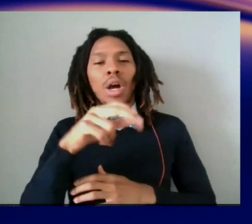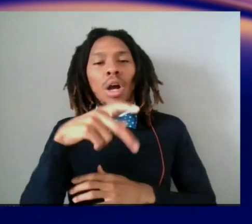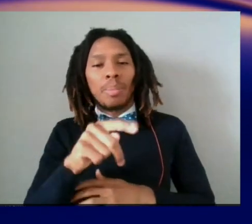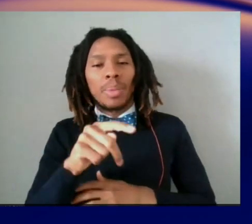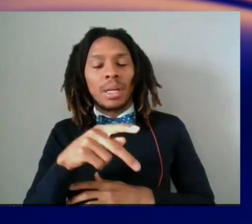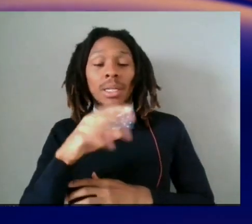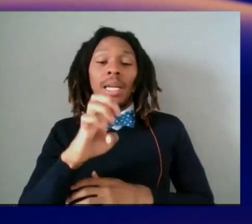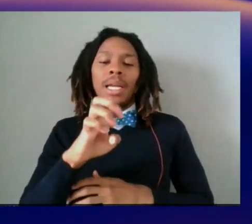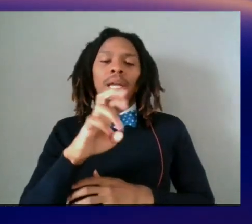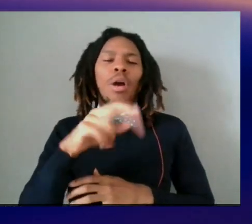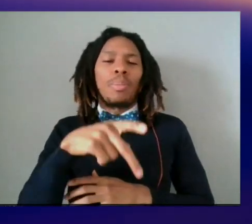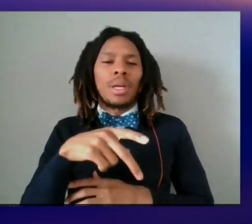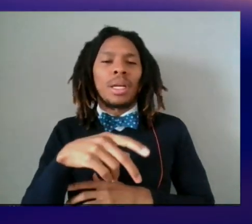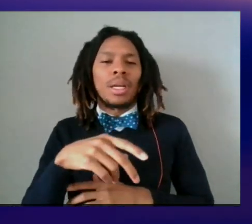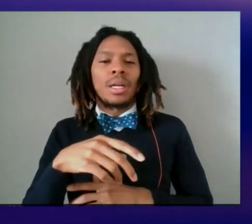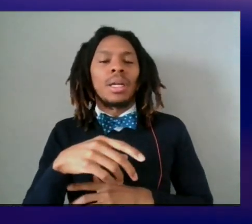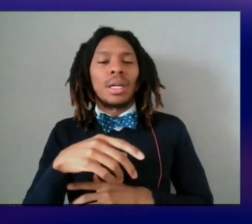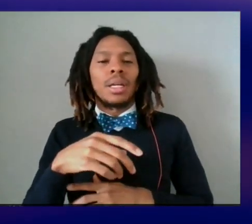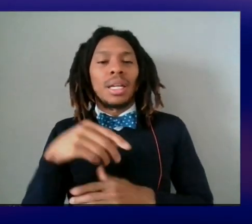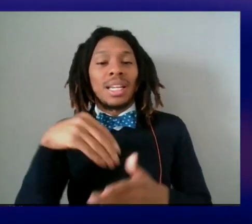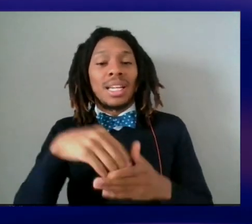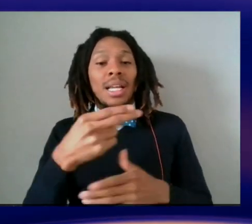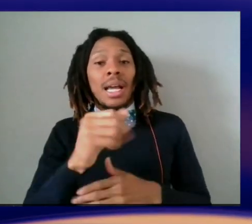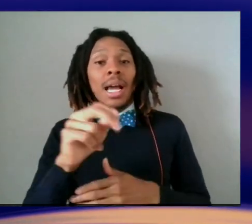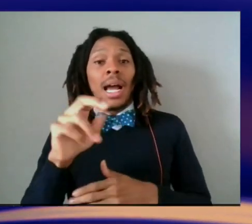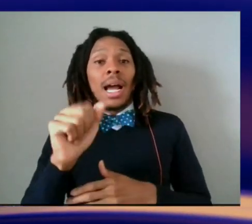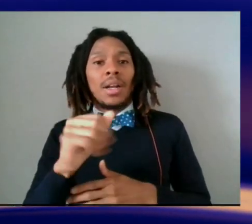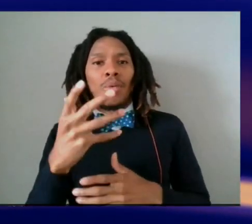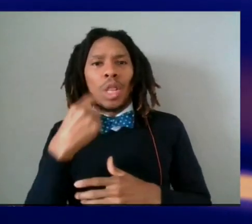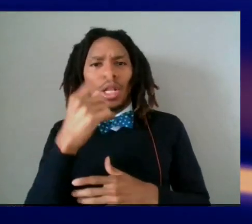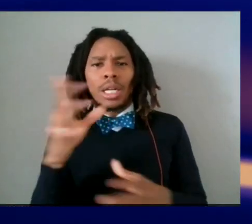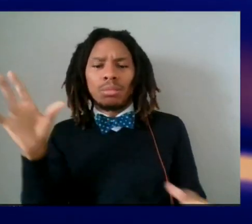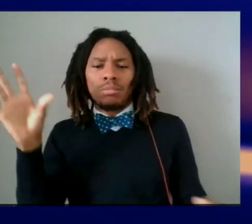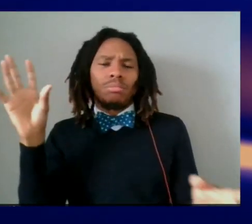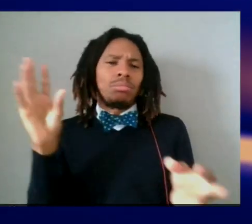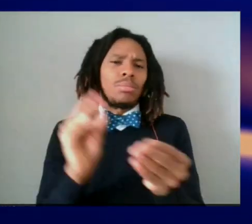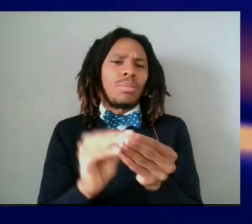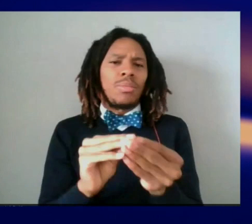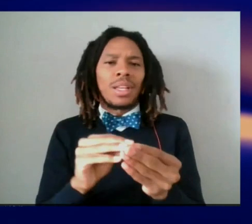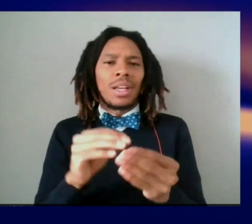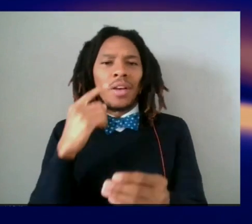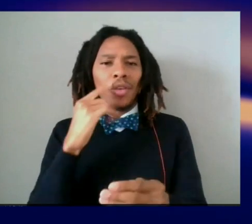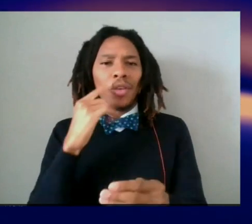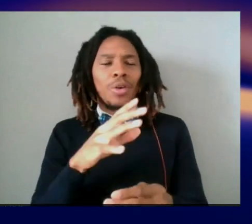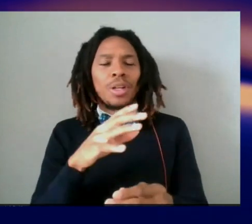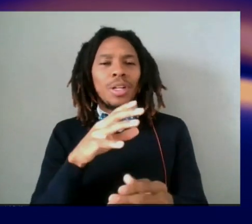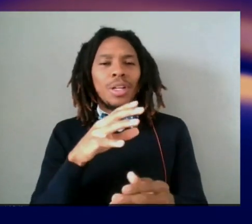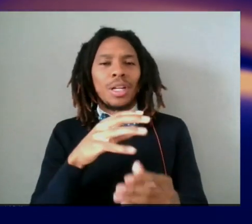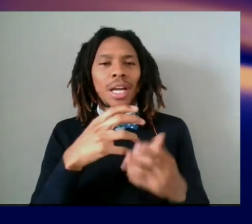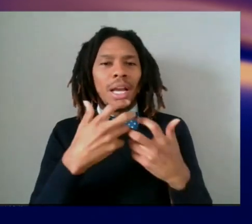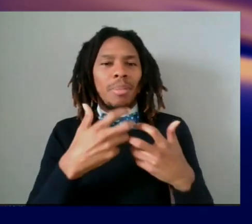So what would it look like to join all that together and have richer inputs to your machine learning models? Also thinking around things like,